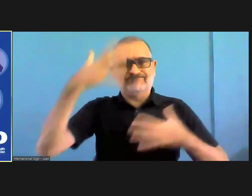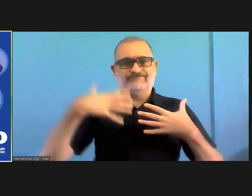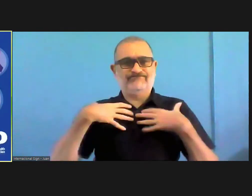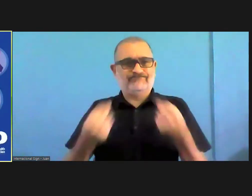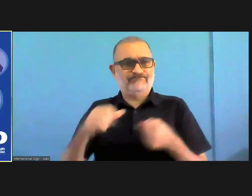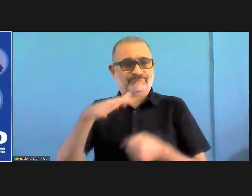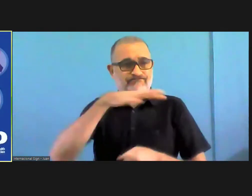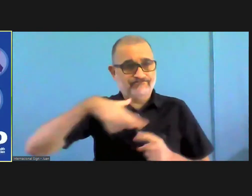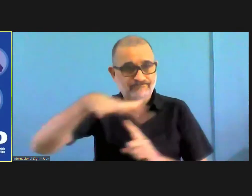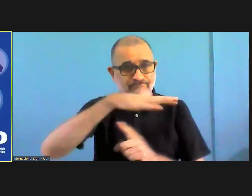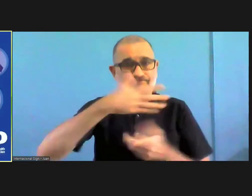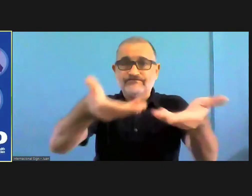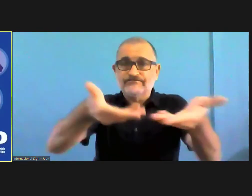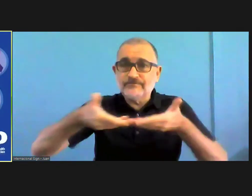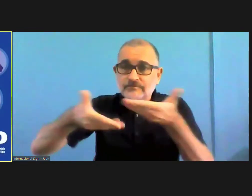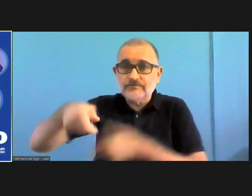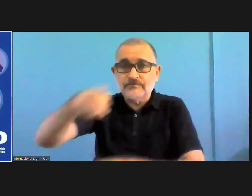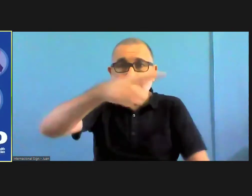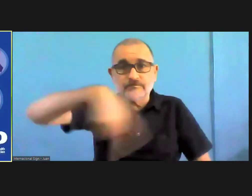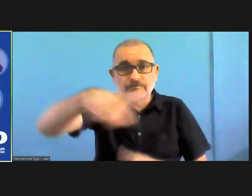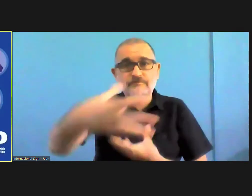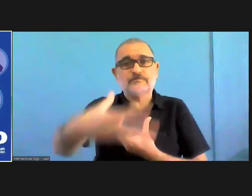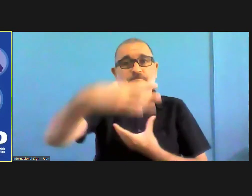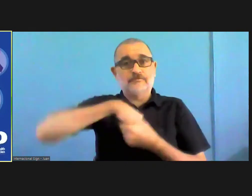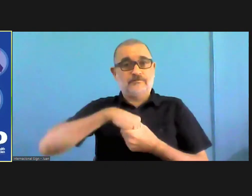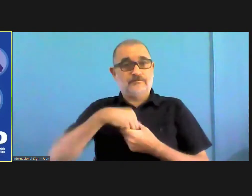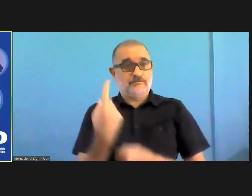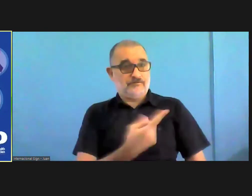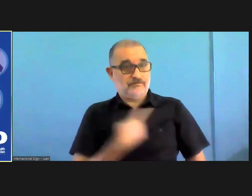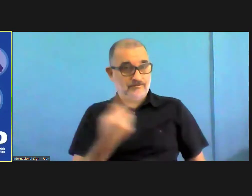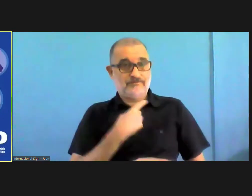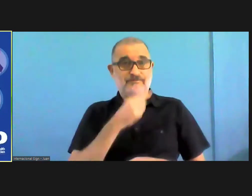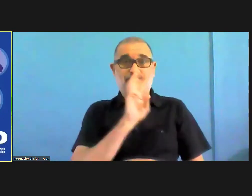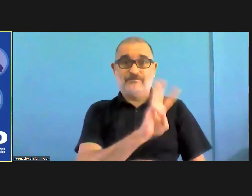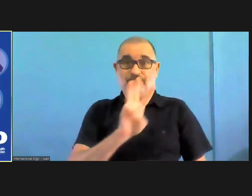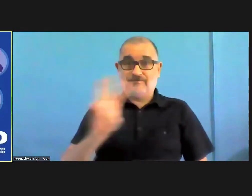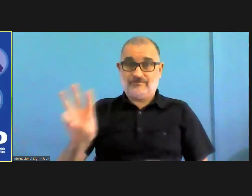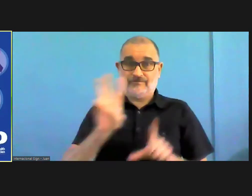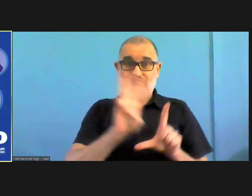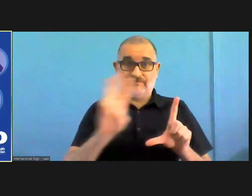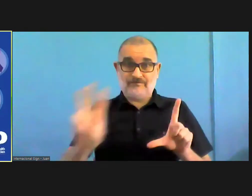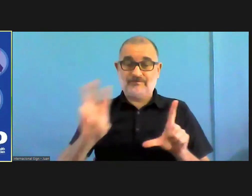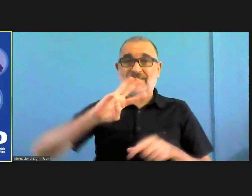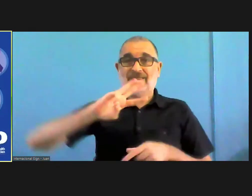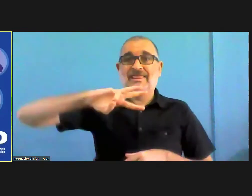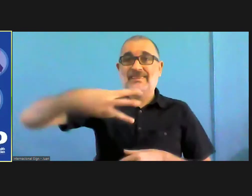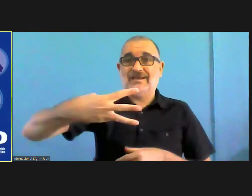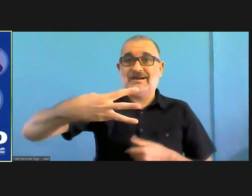And Dr. Hennis just gave us a very good overview of how to rebuild